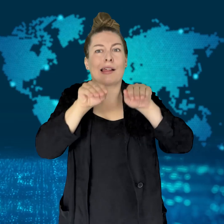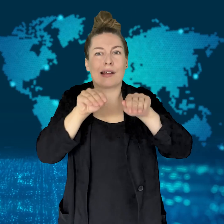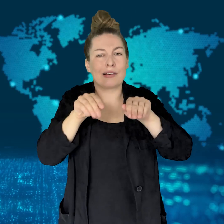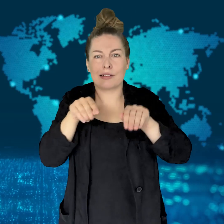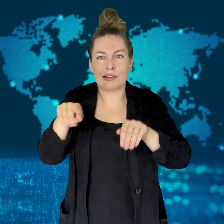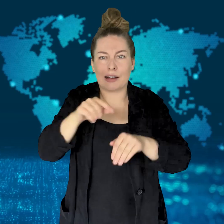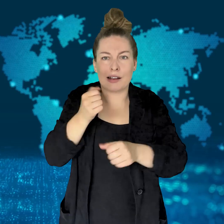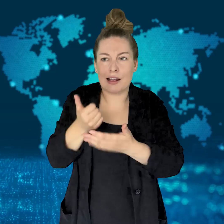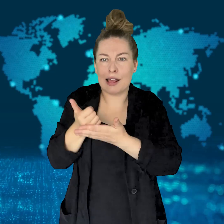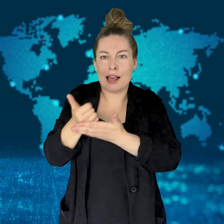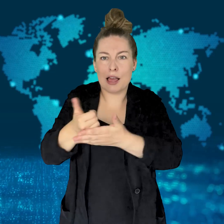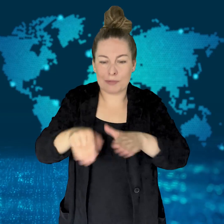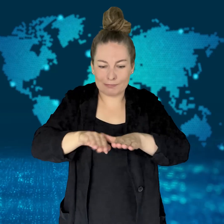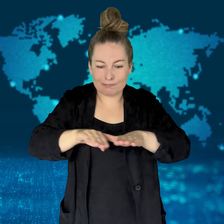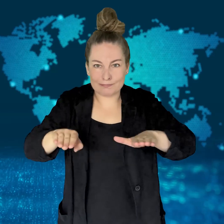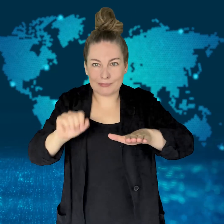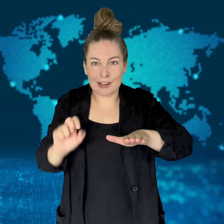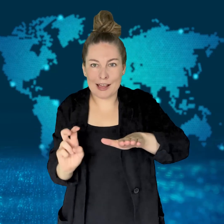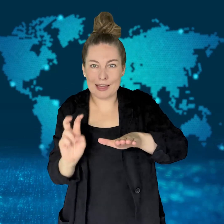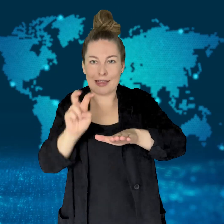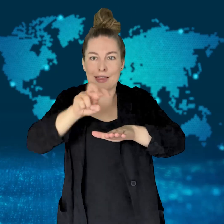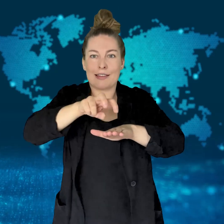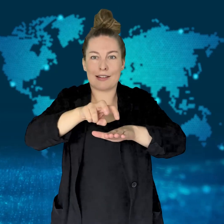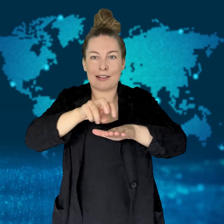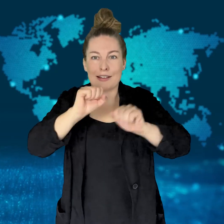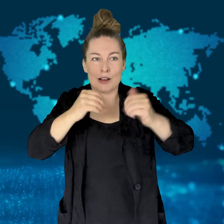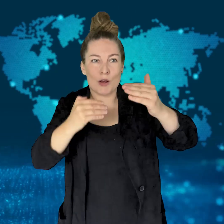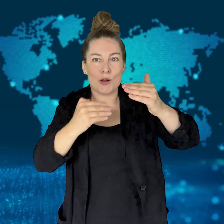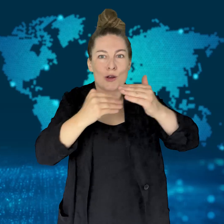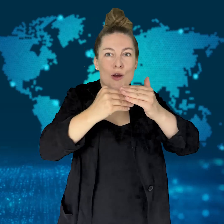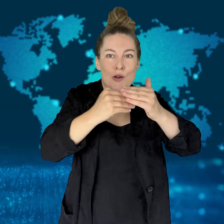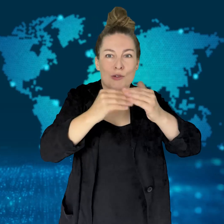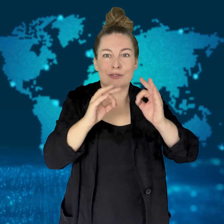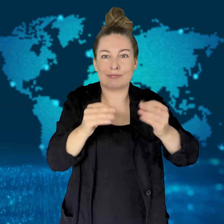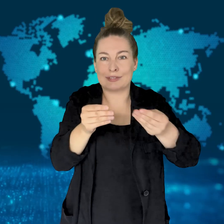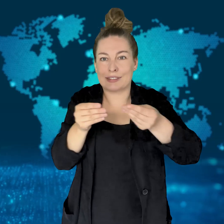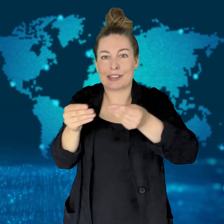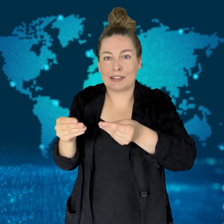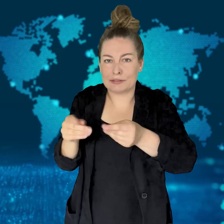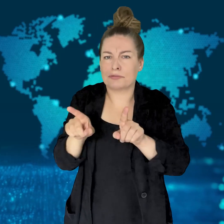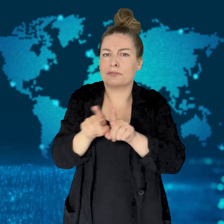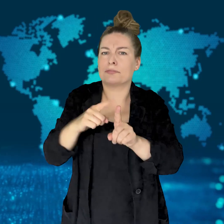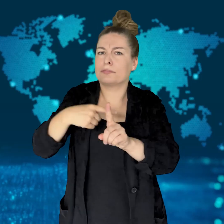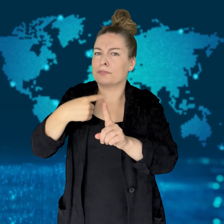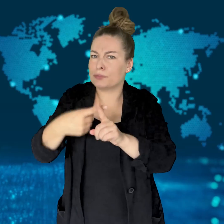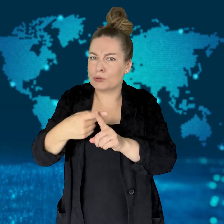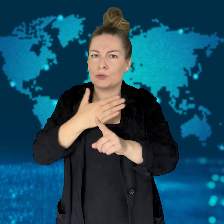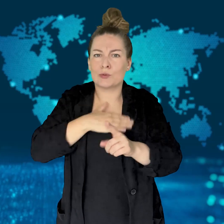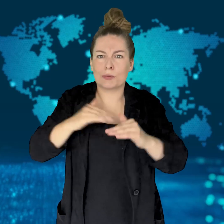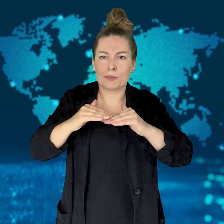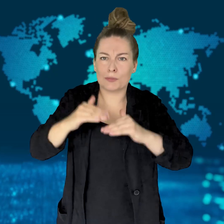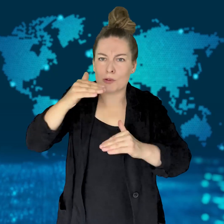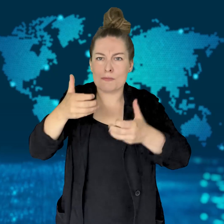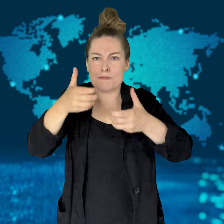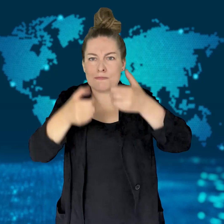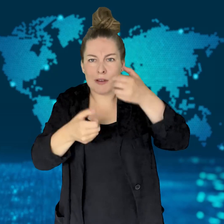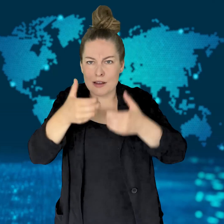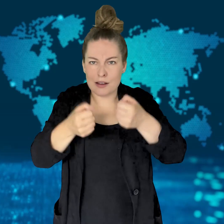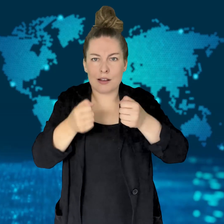help them reach up and suckle.